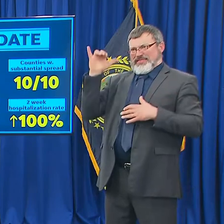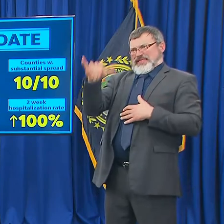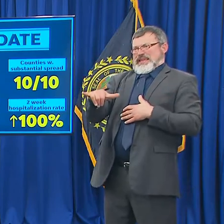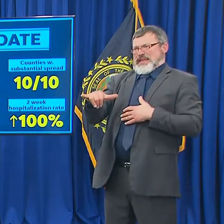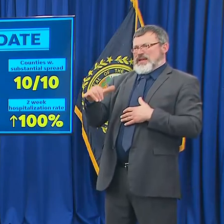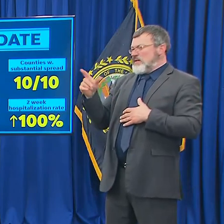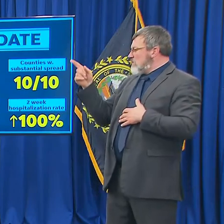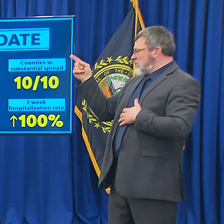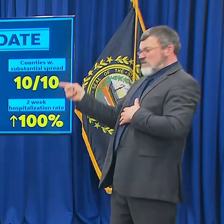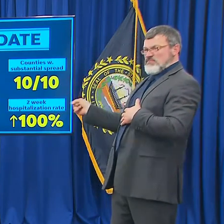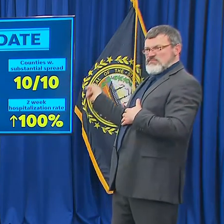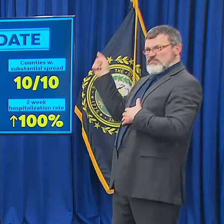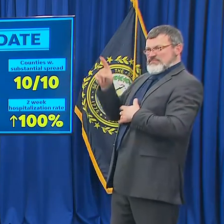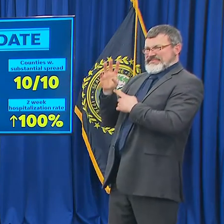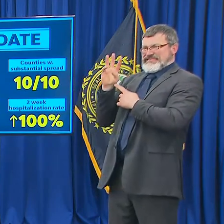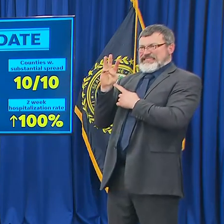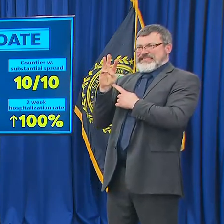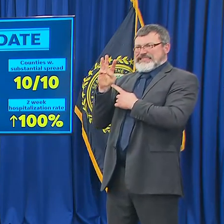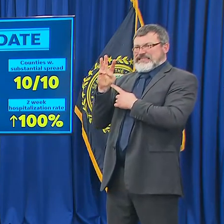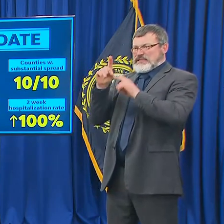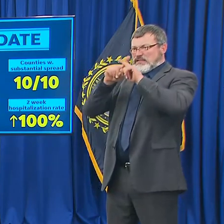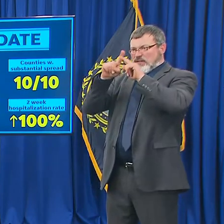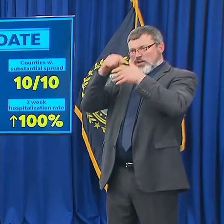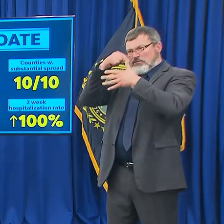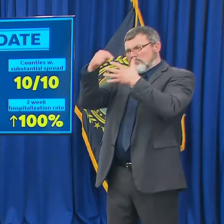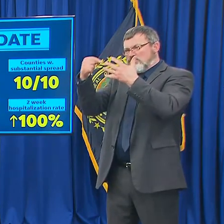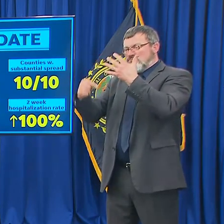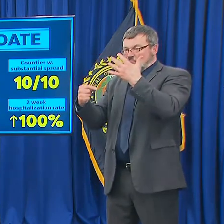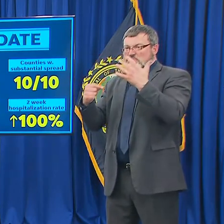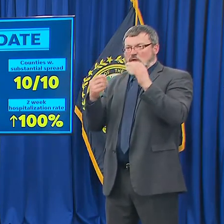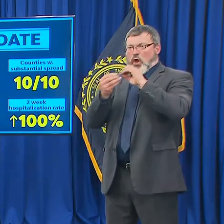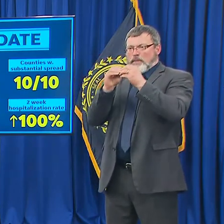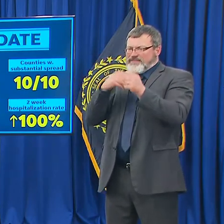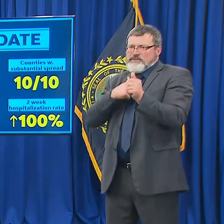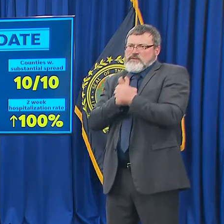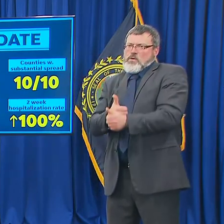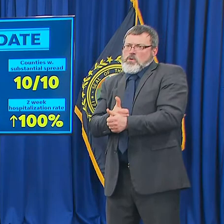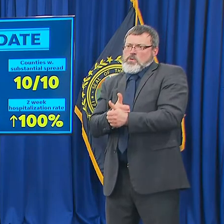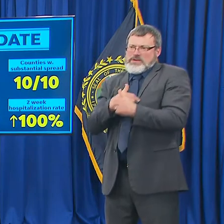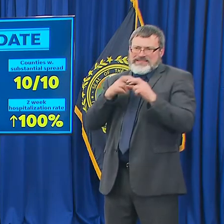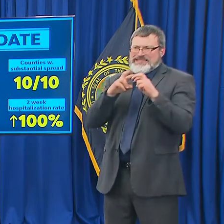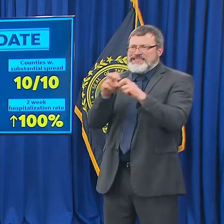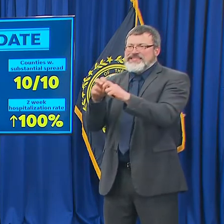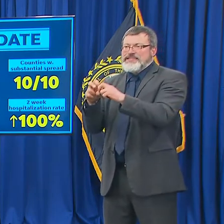the I think the folks that deserve the credit there is I think Department Public Health did a great job working